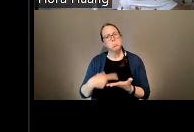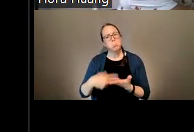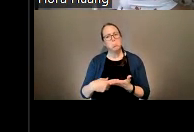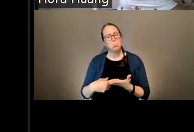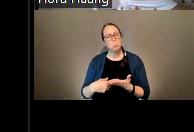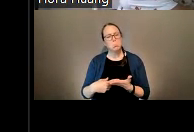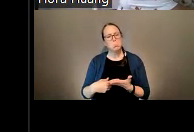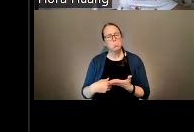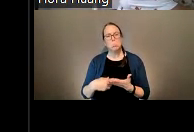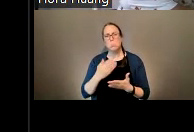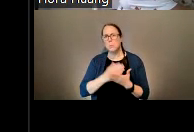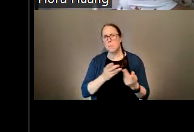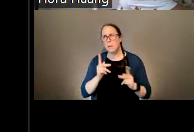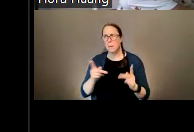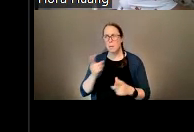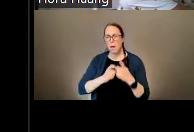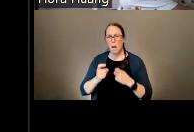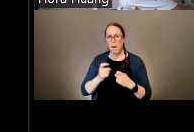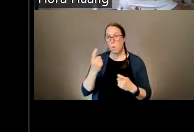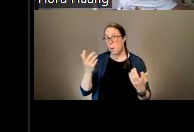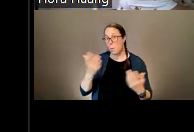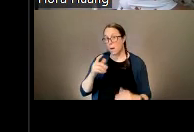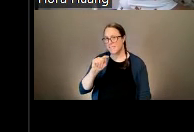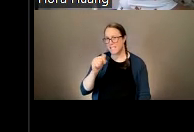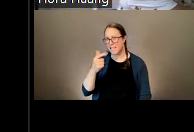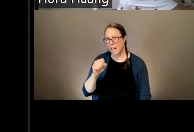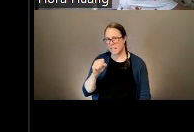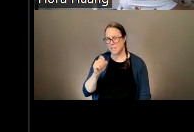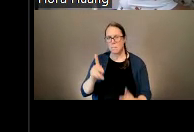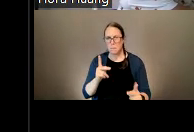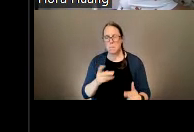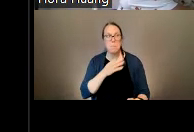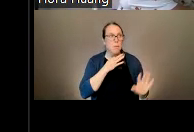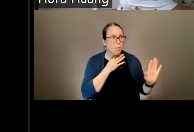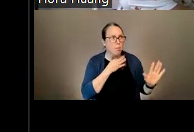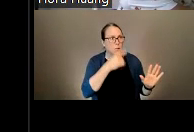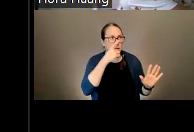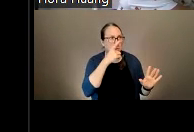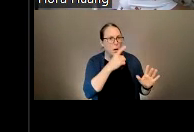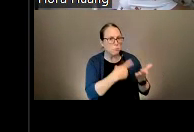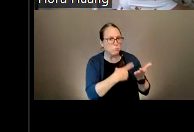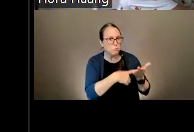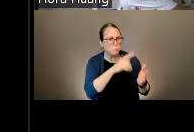that people ask about, and one of those was tags. A few people wanted me to talk about tags again.